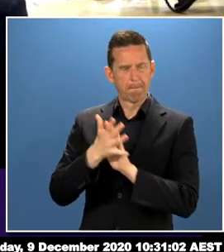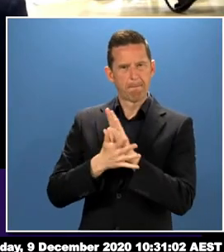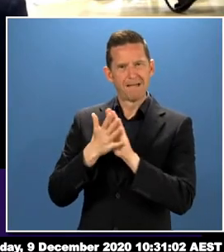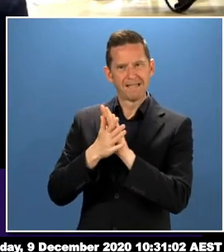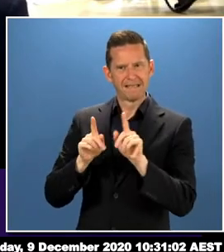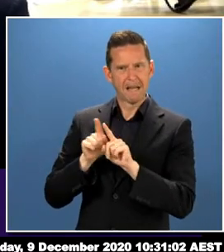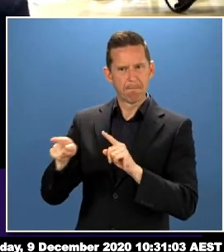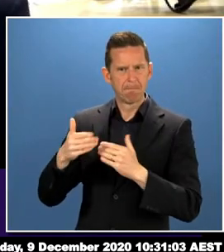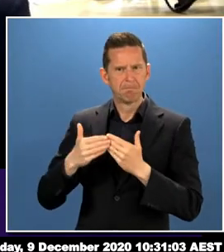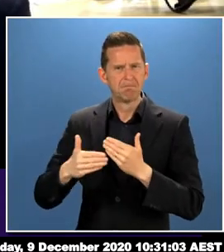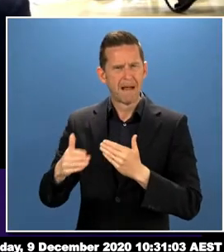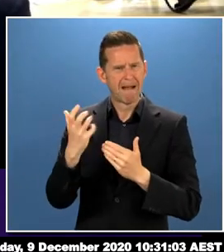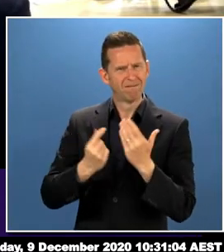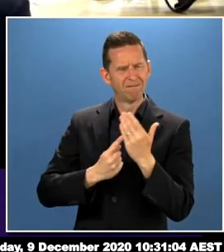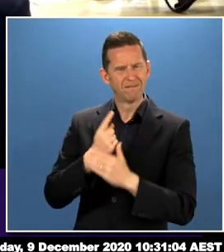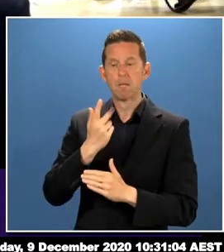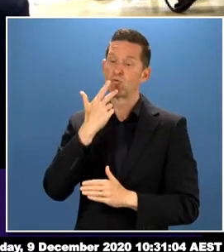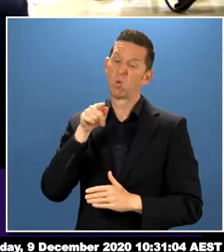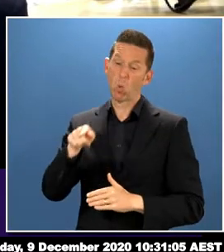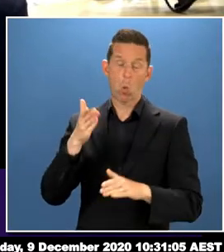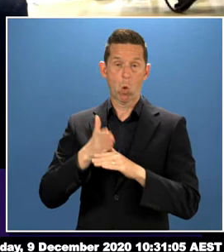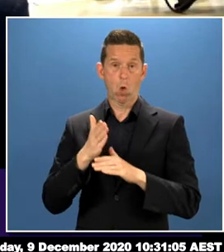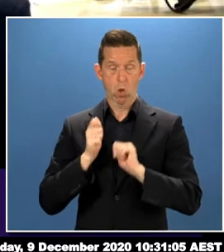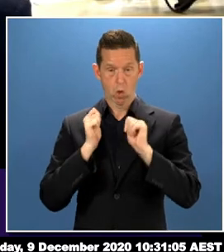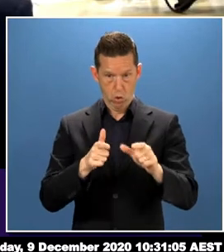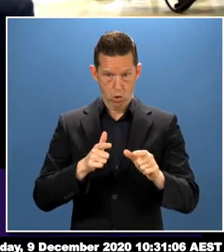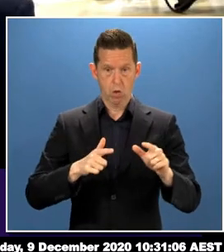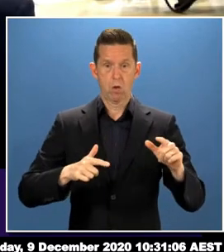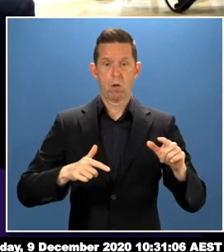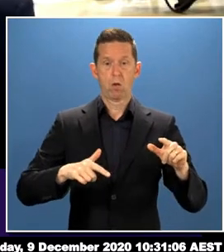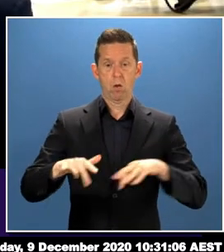that regard when you are in a work environment and you are trying to be